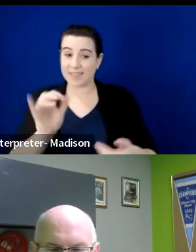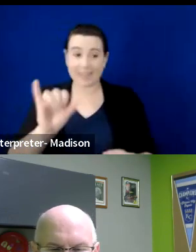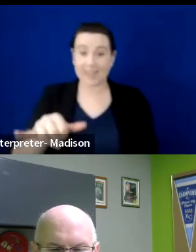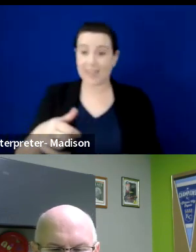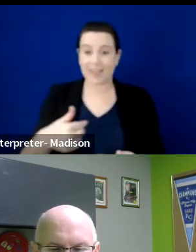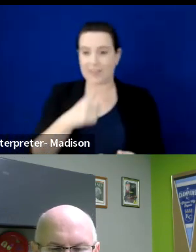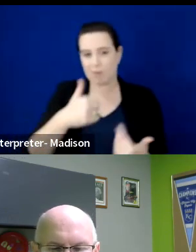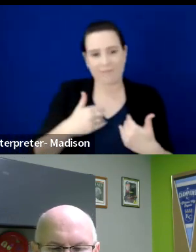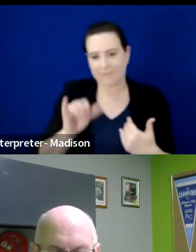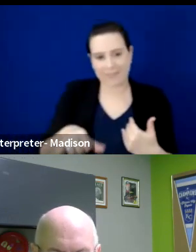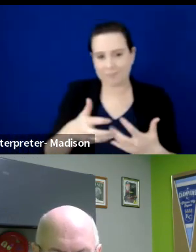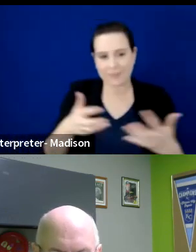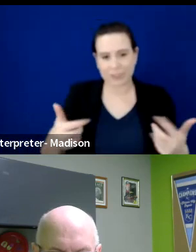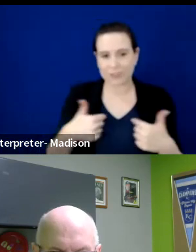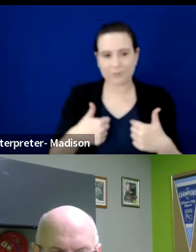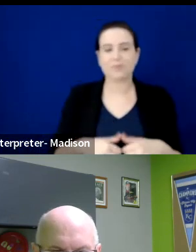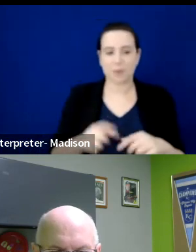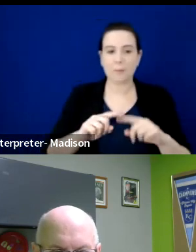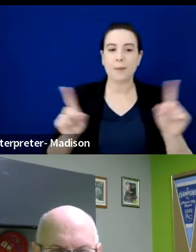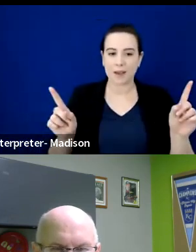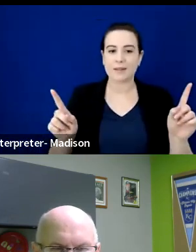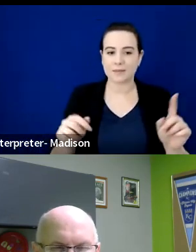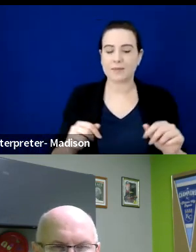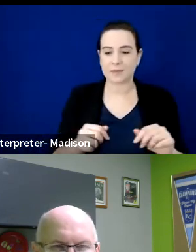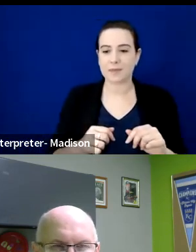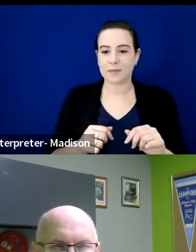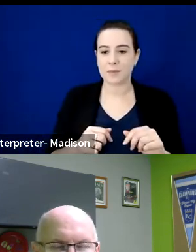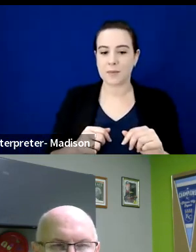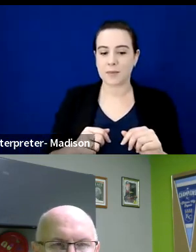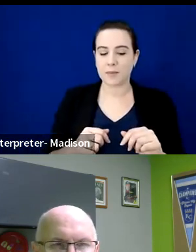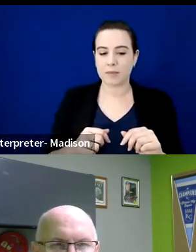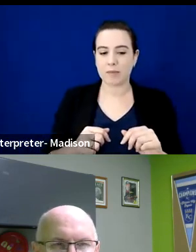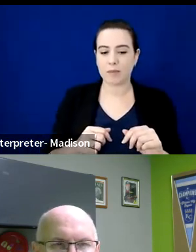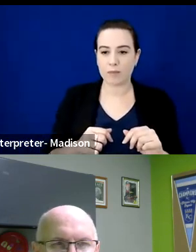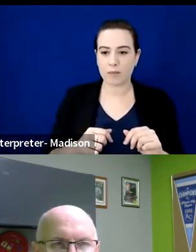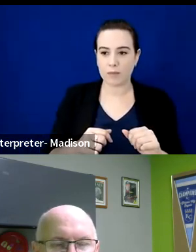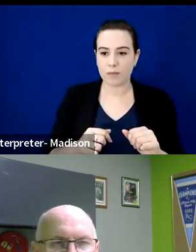If you are doing that, why don't we do this.